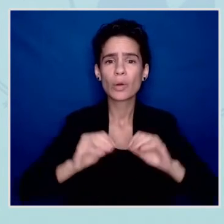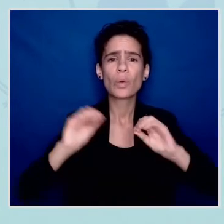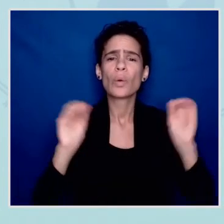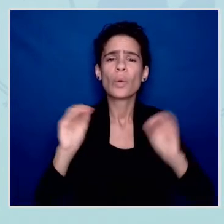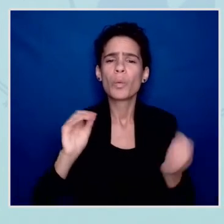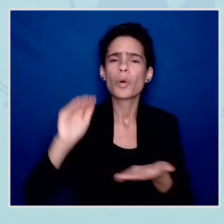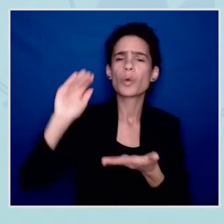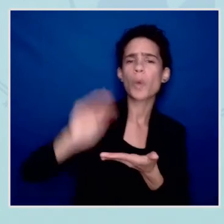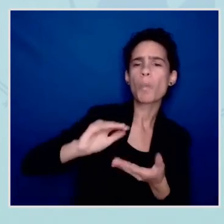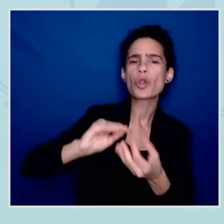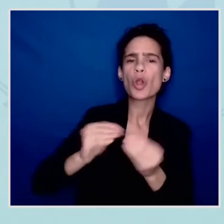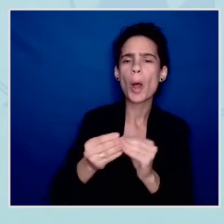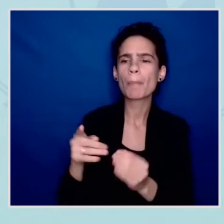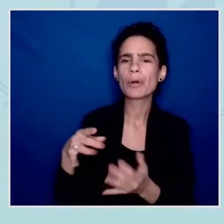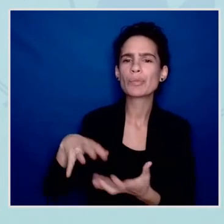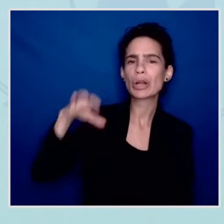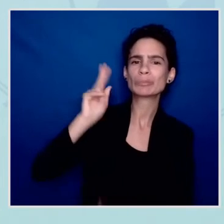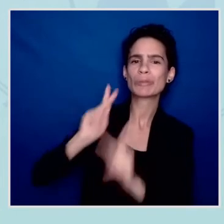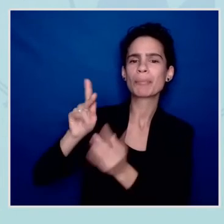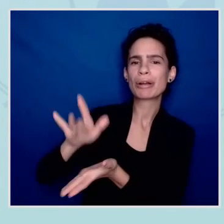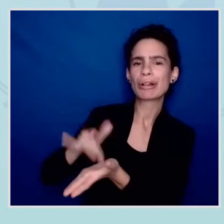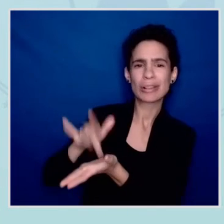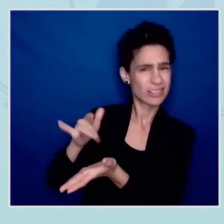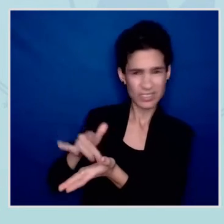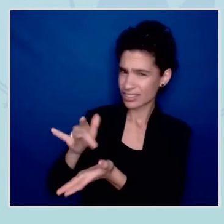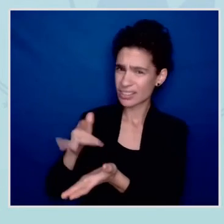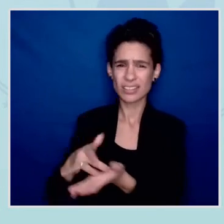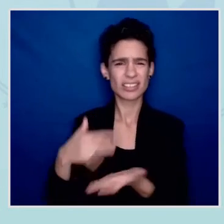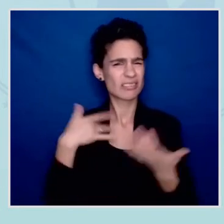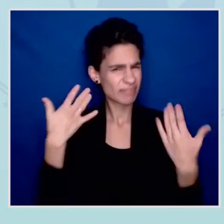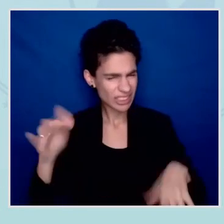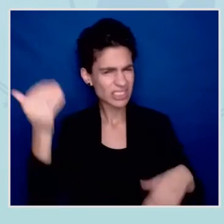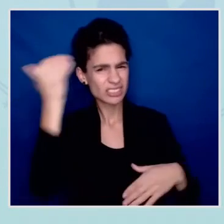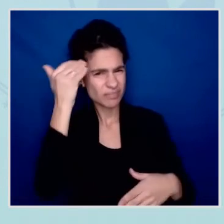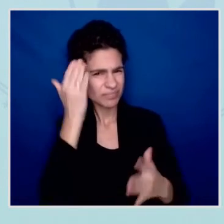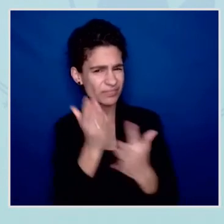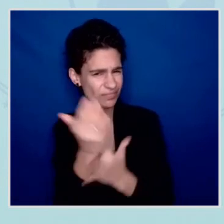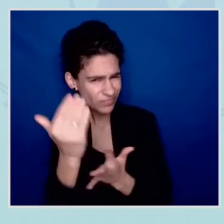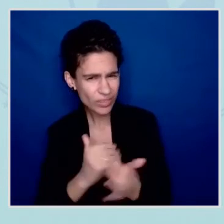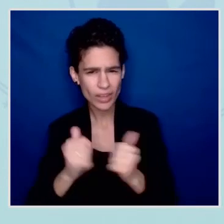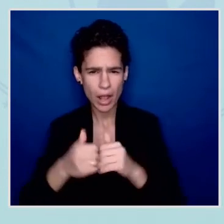INVESTED OVER $800 MILLION TO